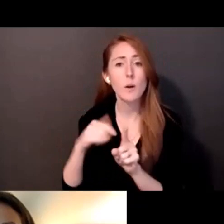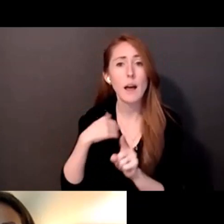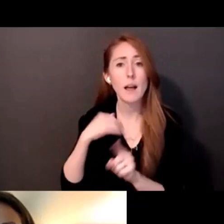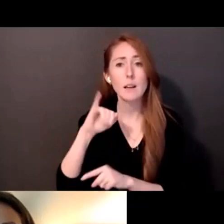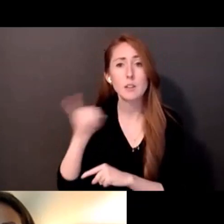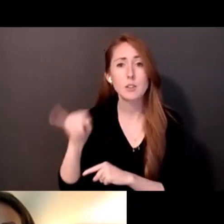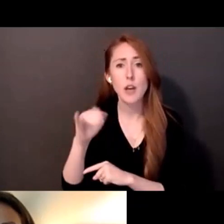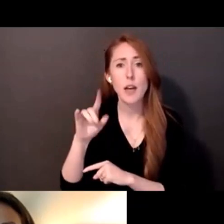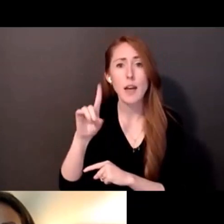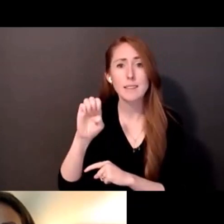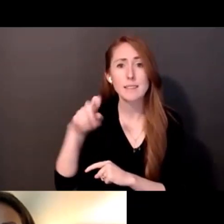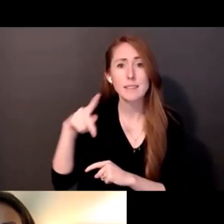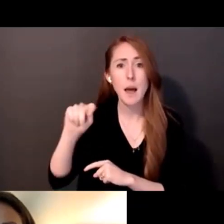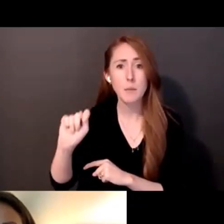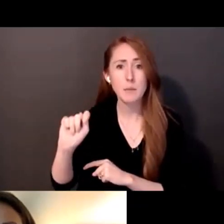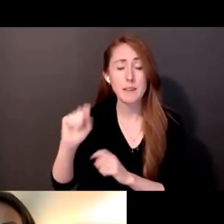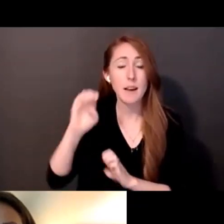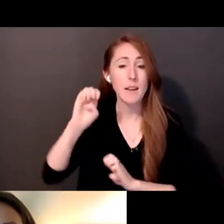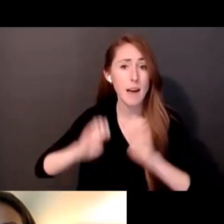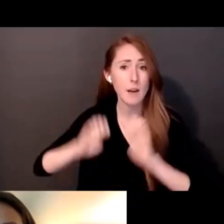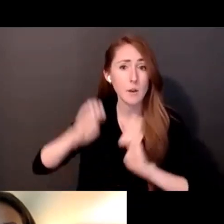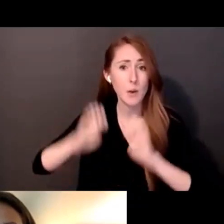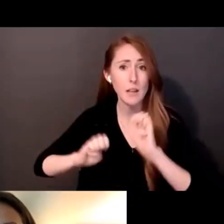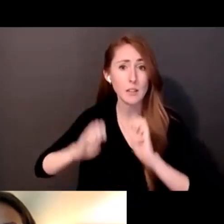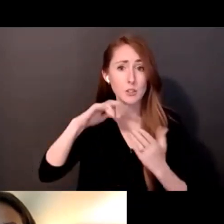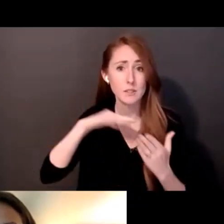towards the end with hundreds of people,